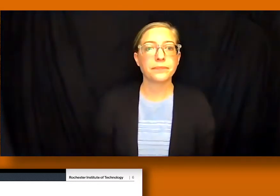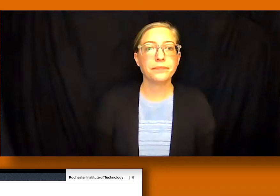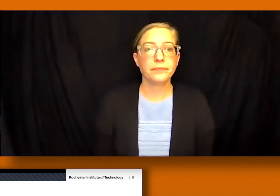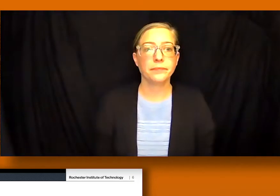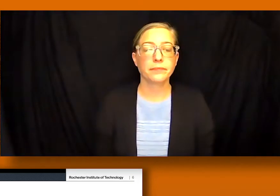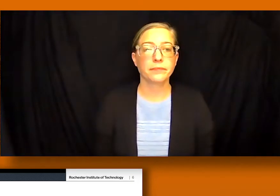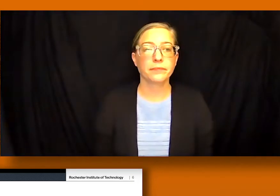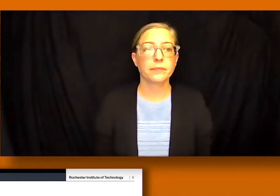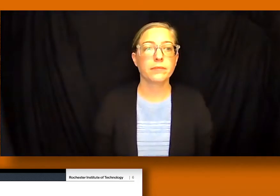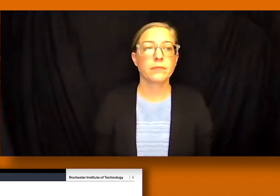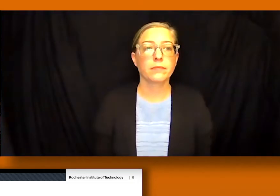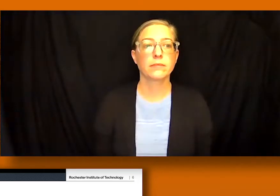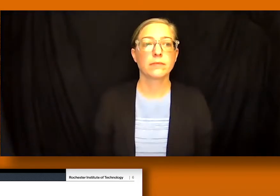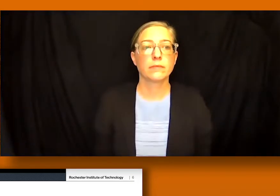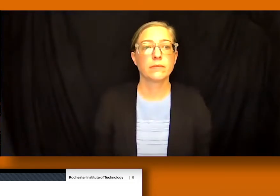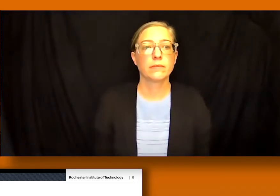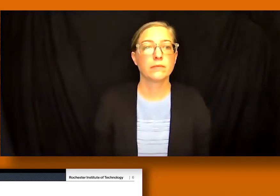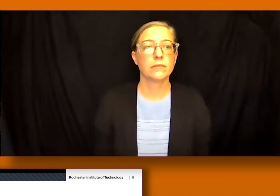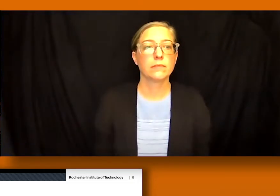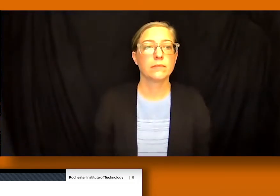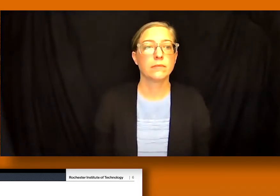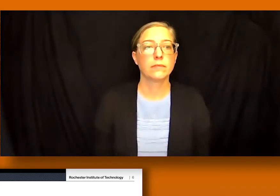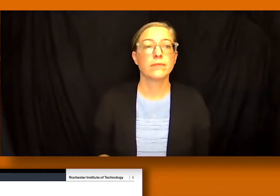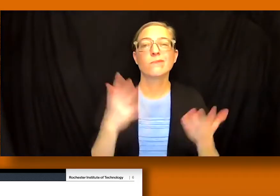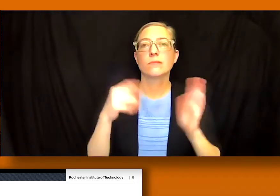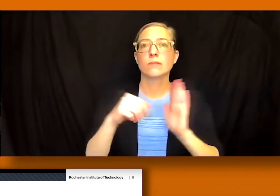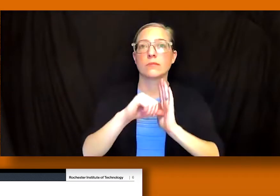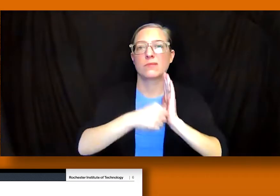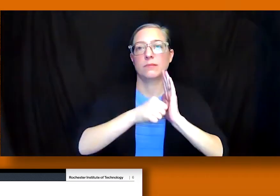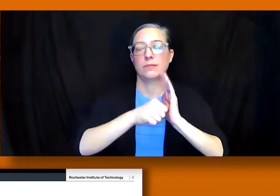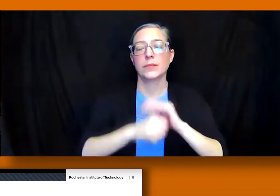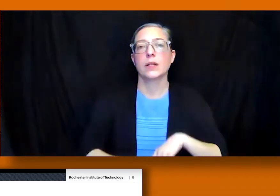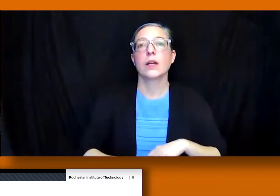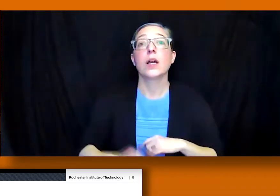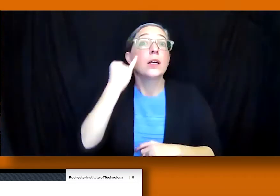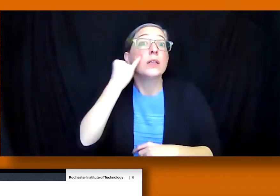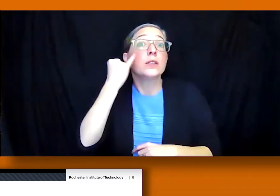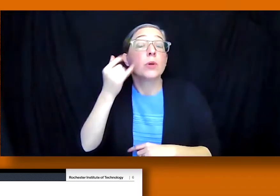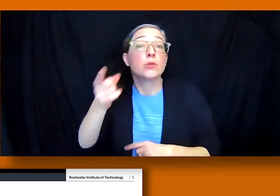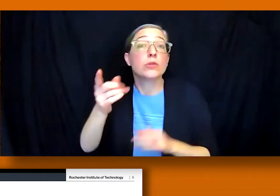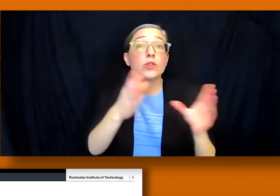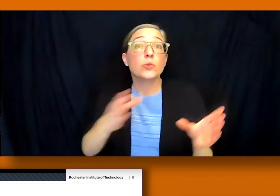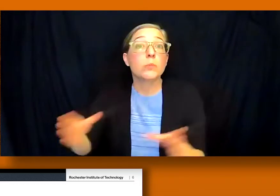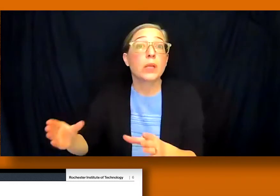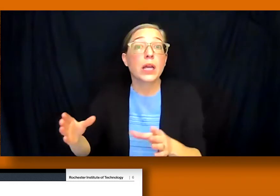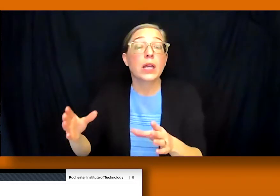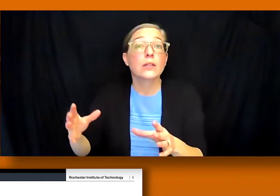One thing I wanted to point out is if you plan to take a full summer effort,